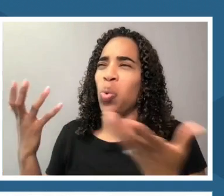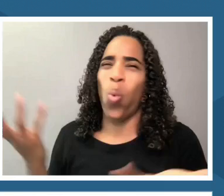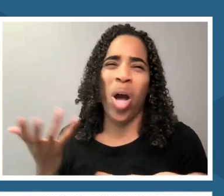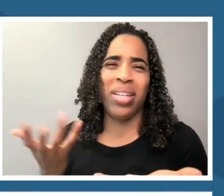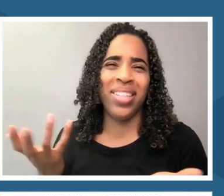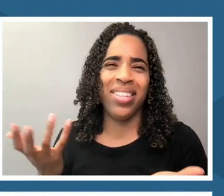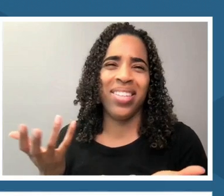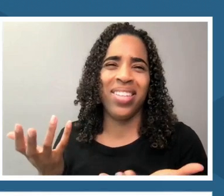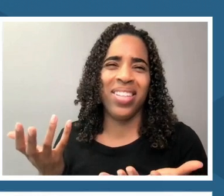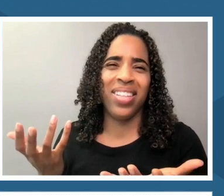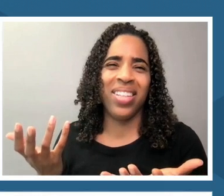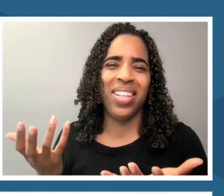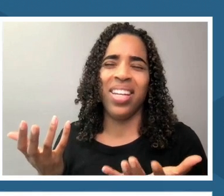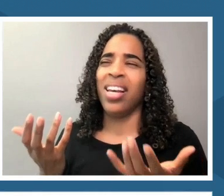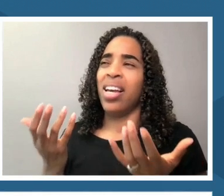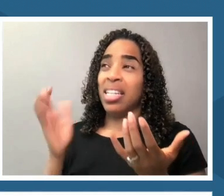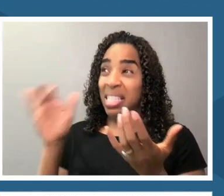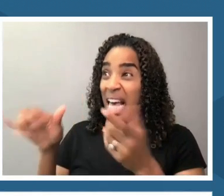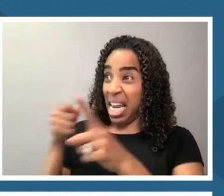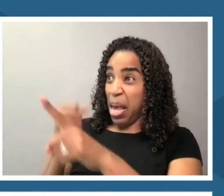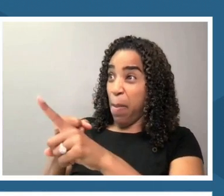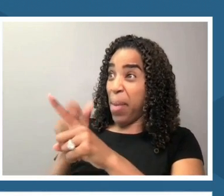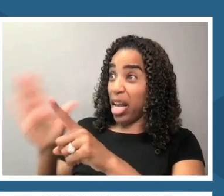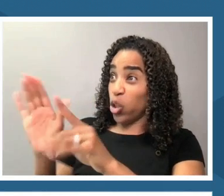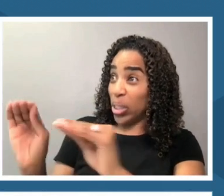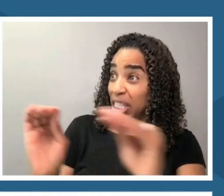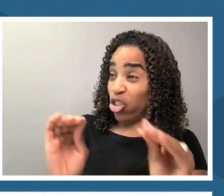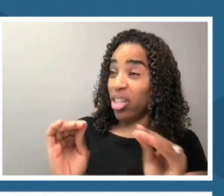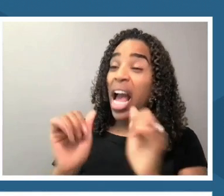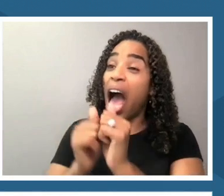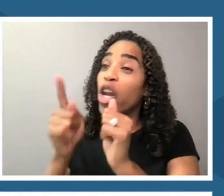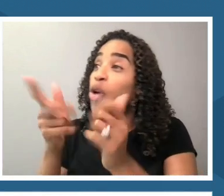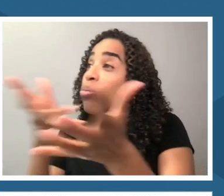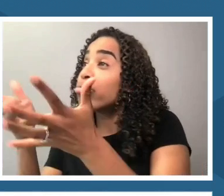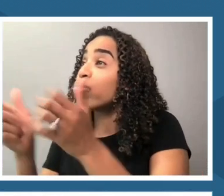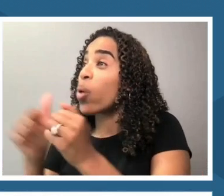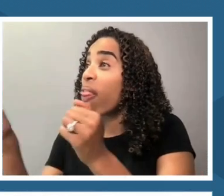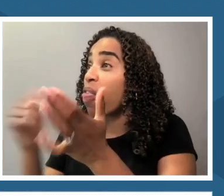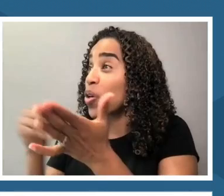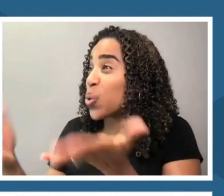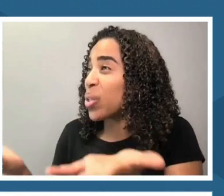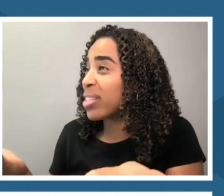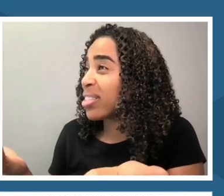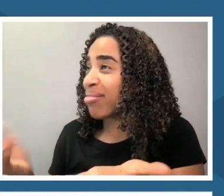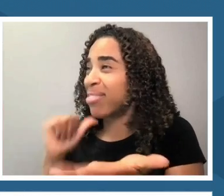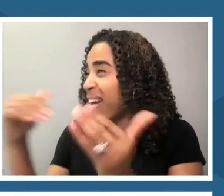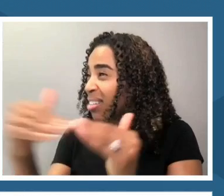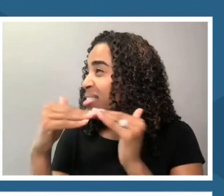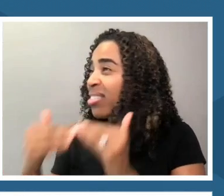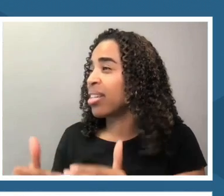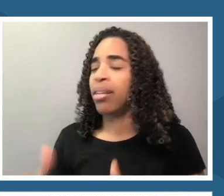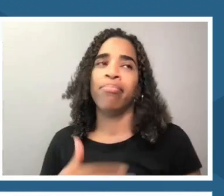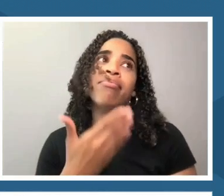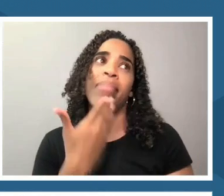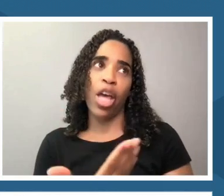impact how they teach and how they treat those other groups oh for sure yeah thank you so much for sharing that and